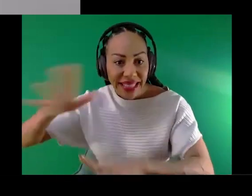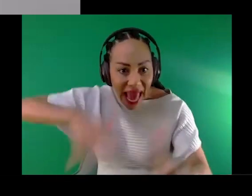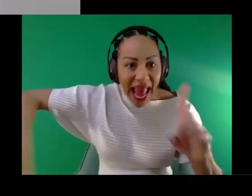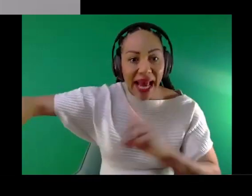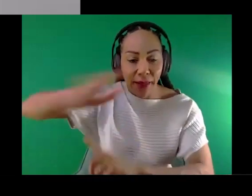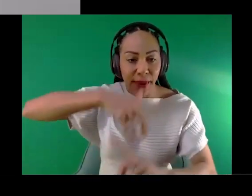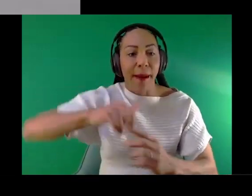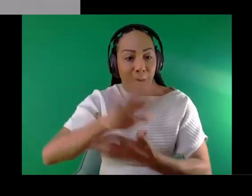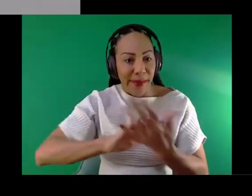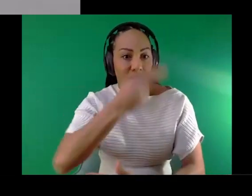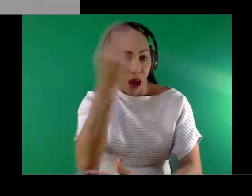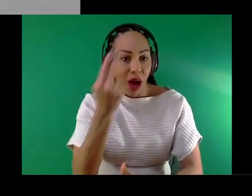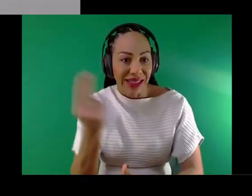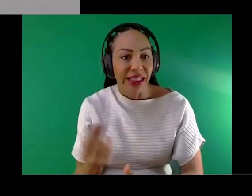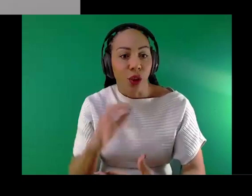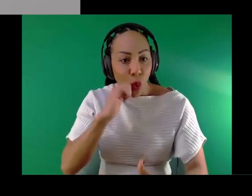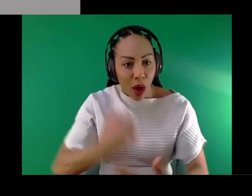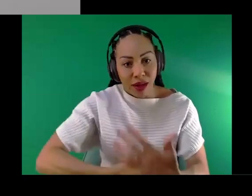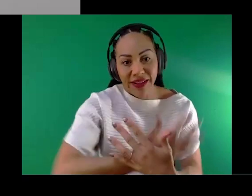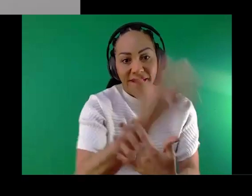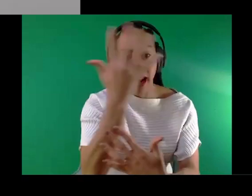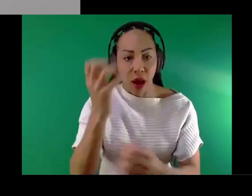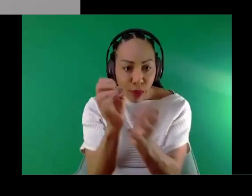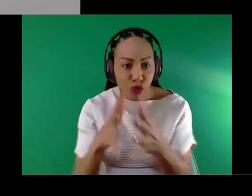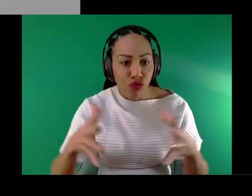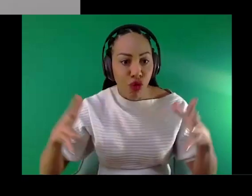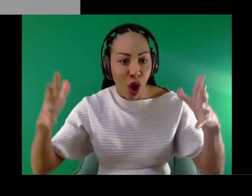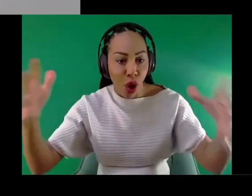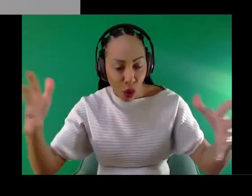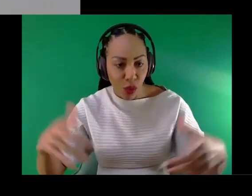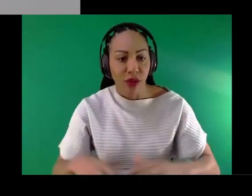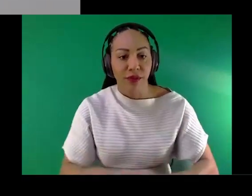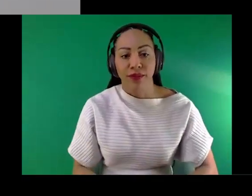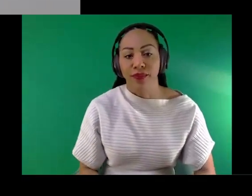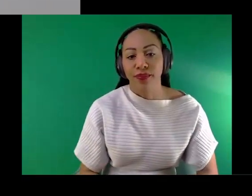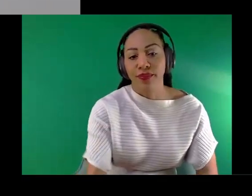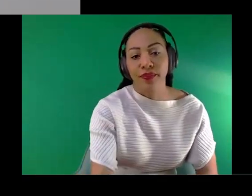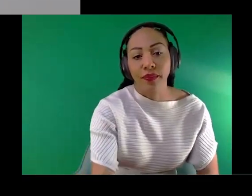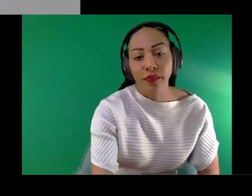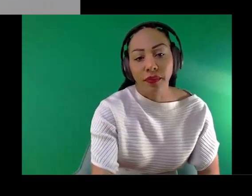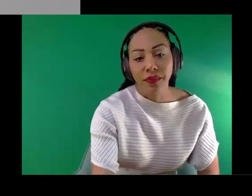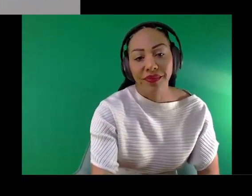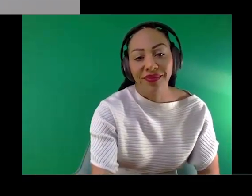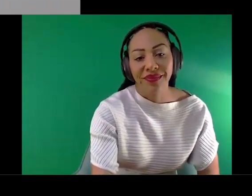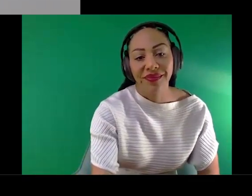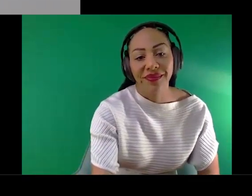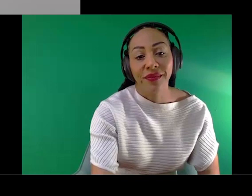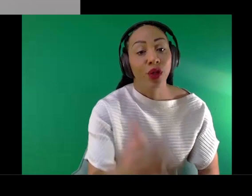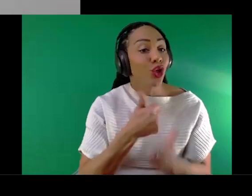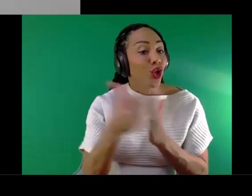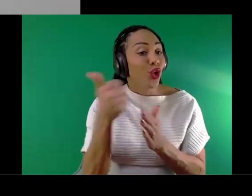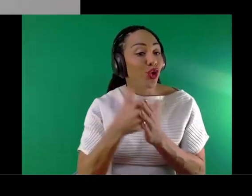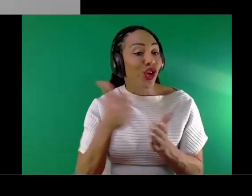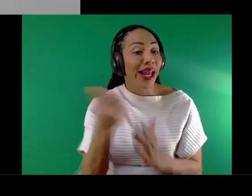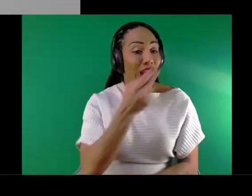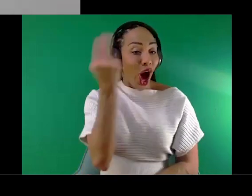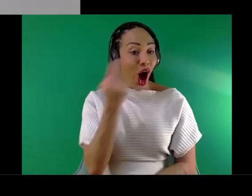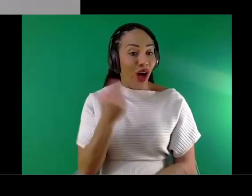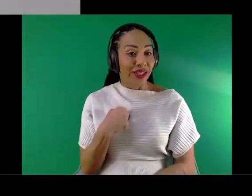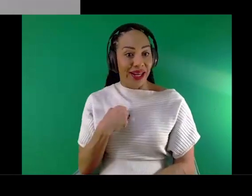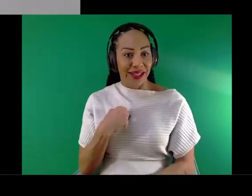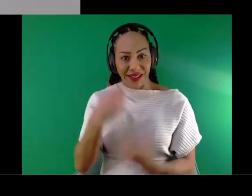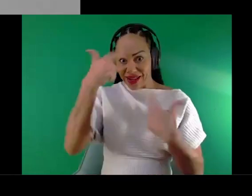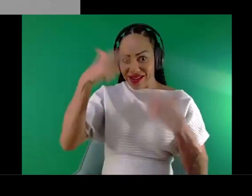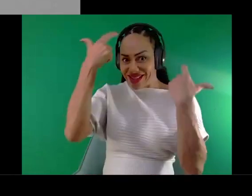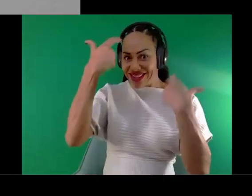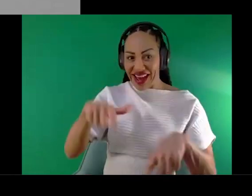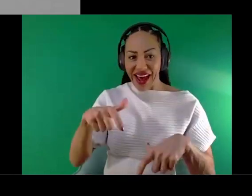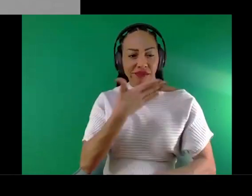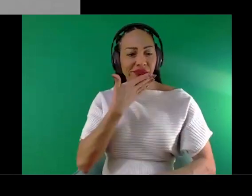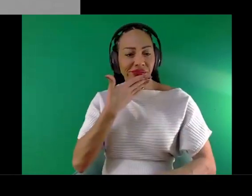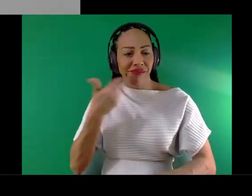many of these experiences they normally are placed in very nice uh venues that allow creative artists